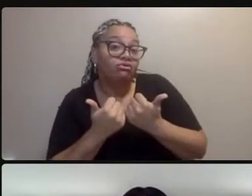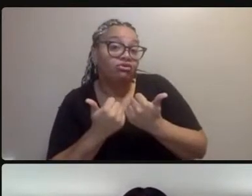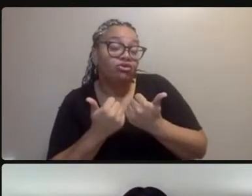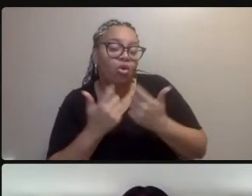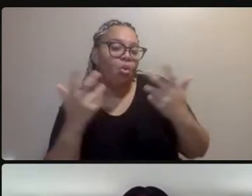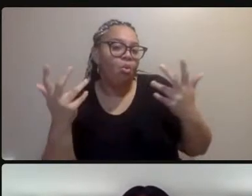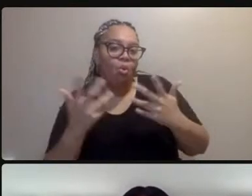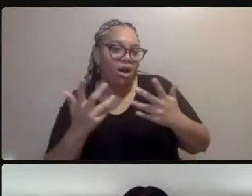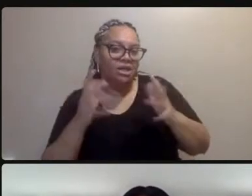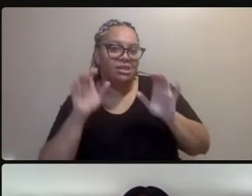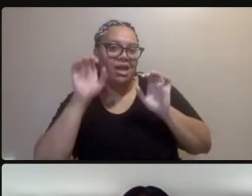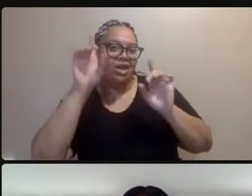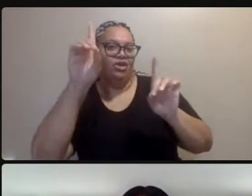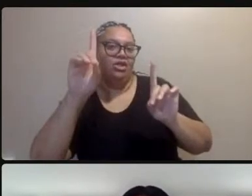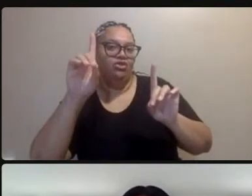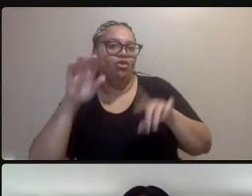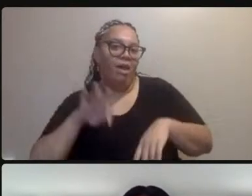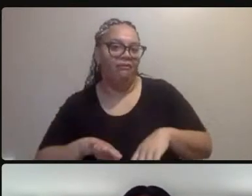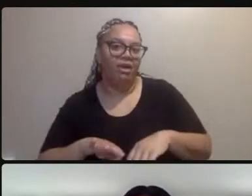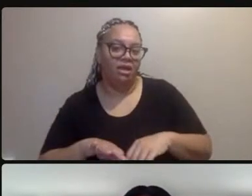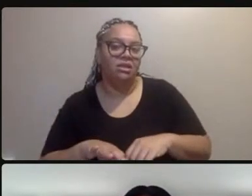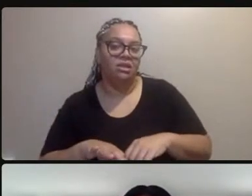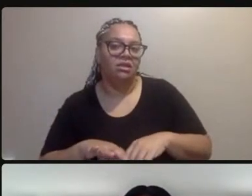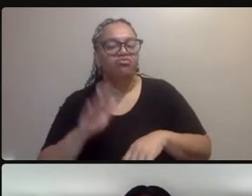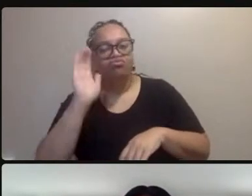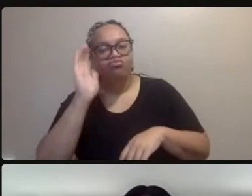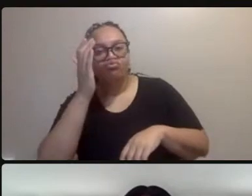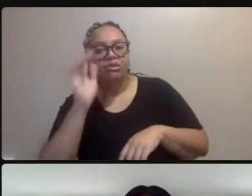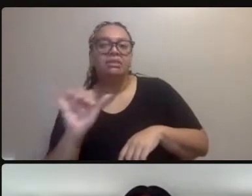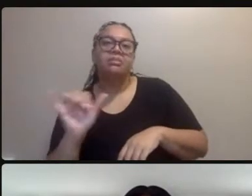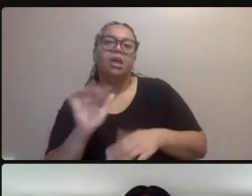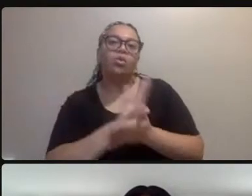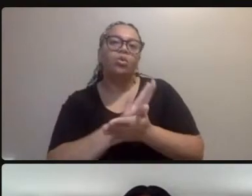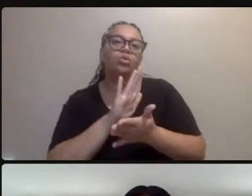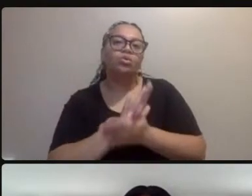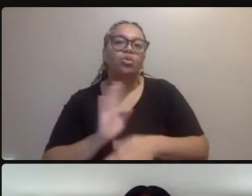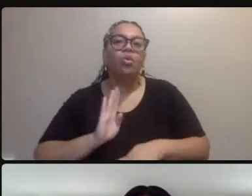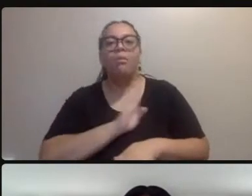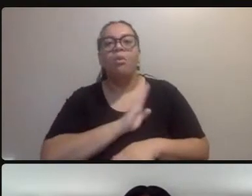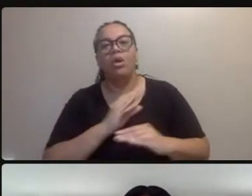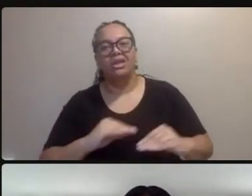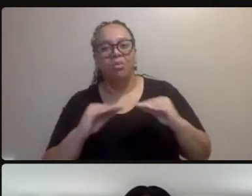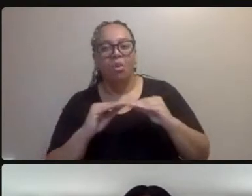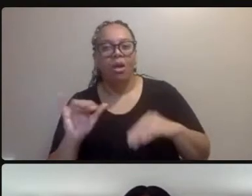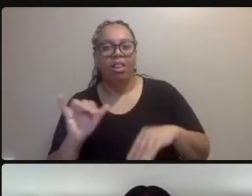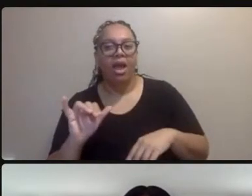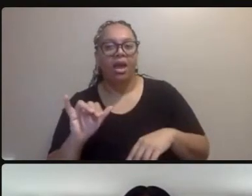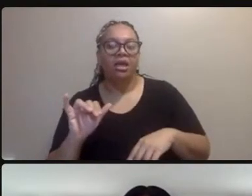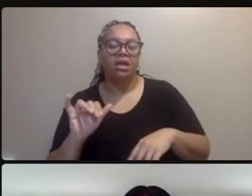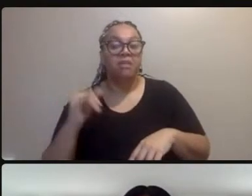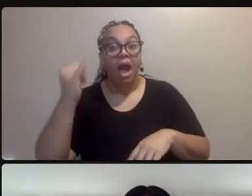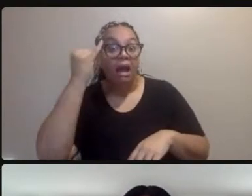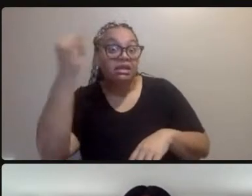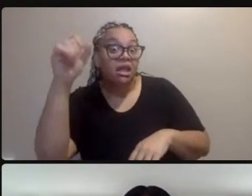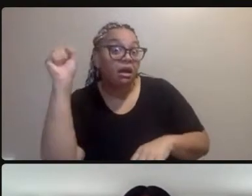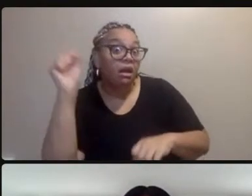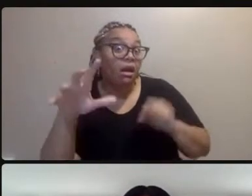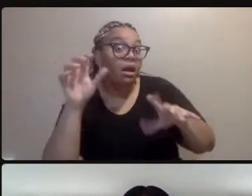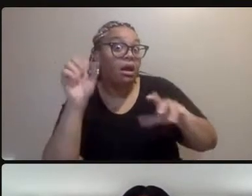BENEFICIAL OR IT MAY MAYBE TO